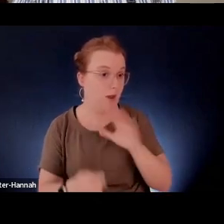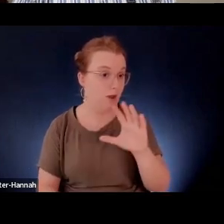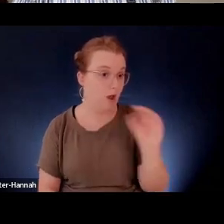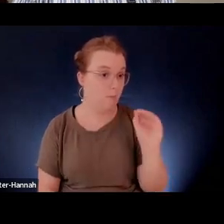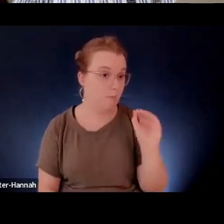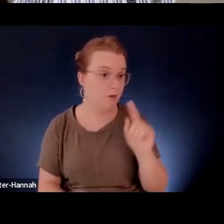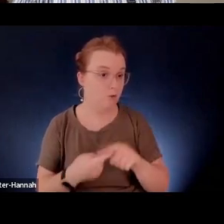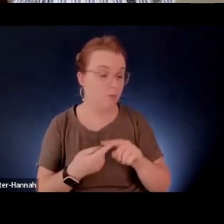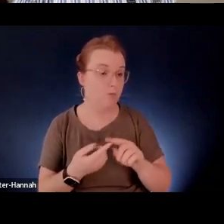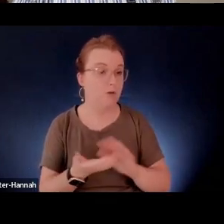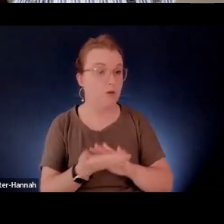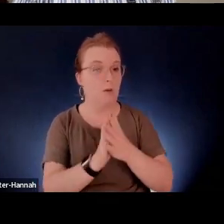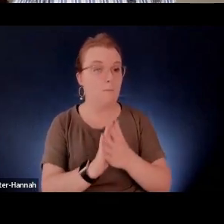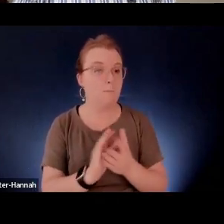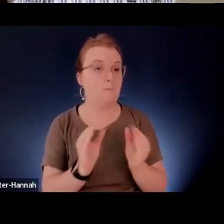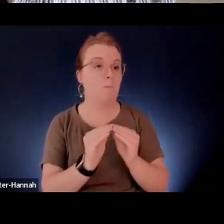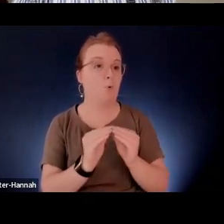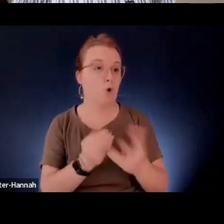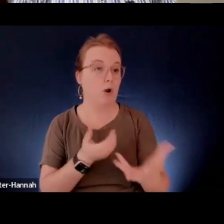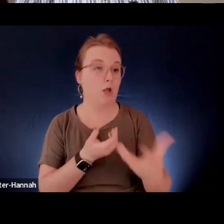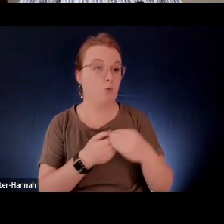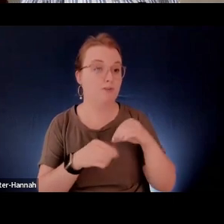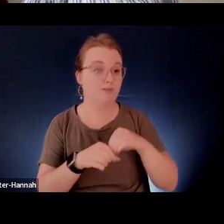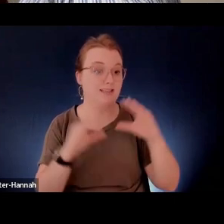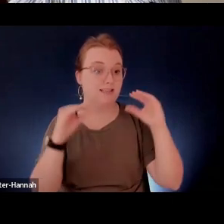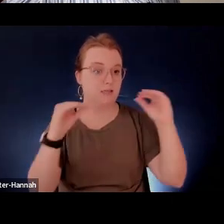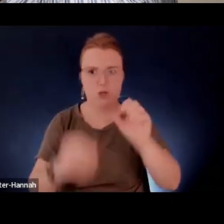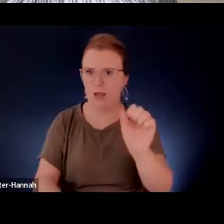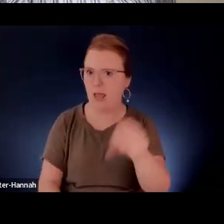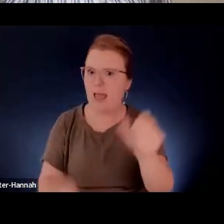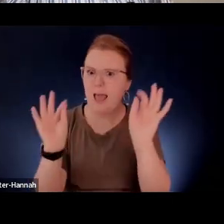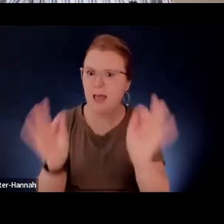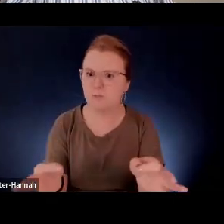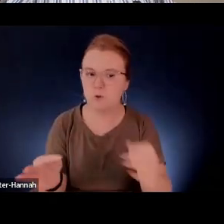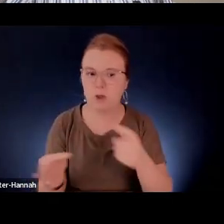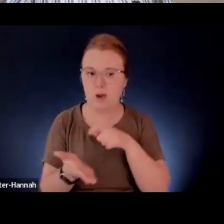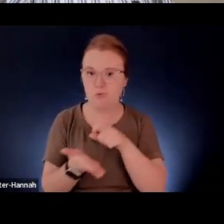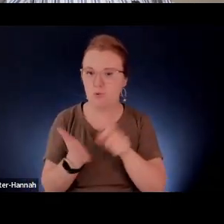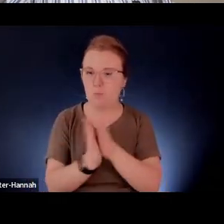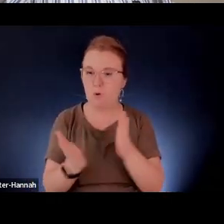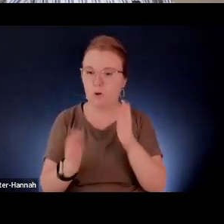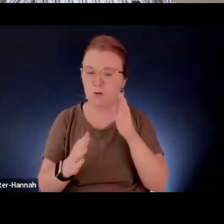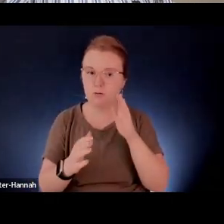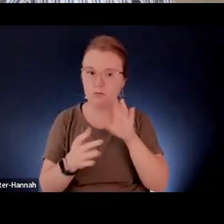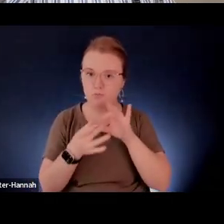to be more inclusive in teaching? Absolutely. I wrote a book on autism. I work with kids with autism all the time.